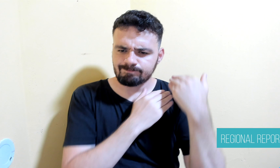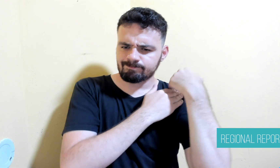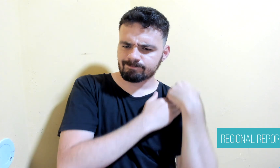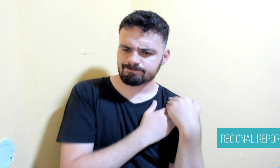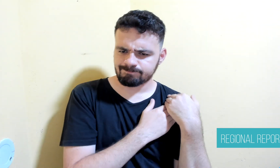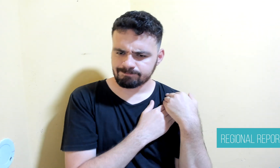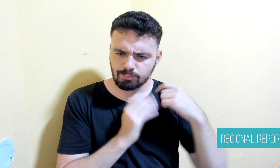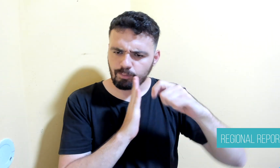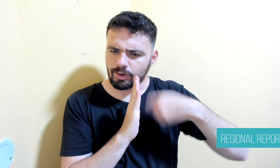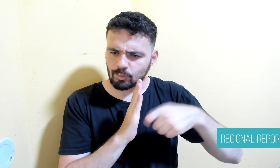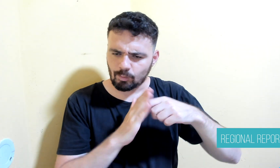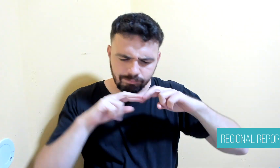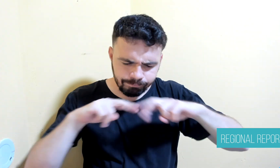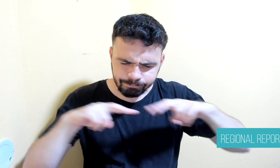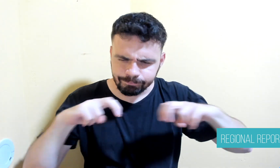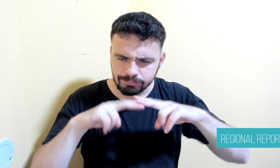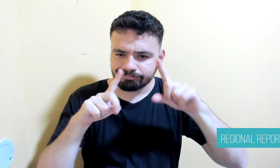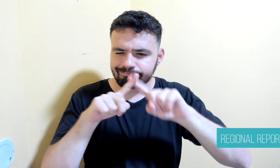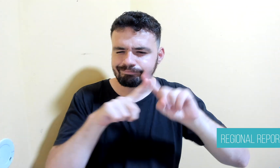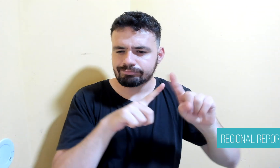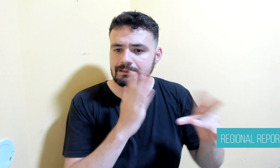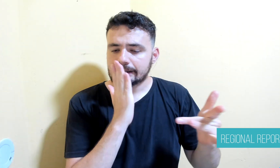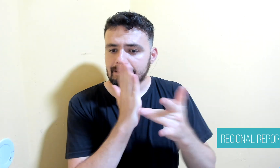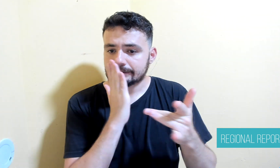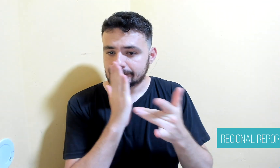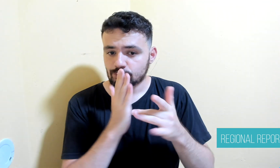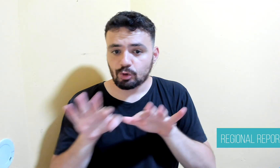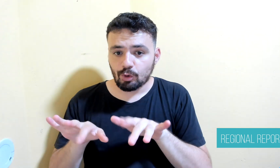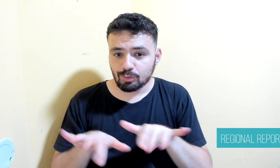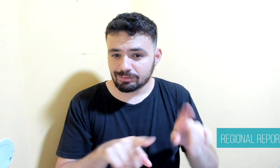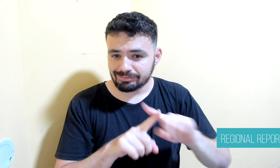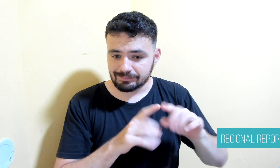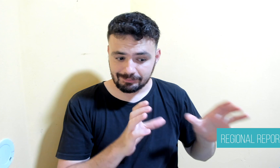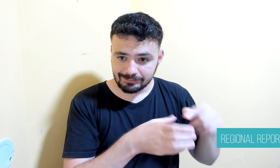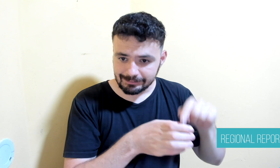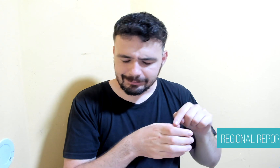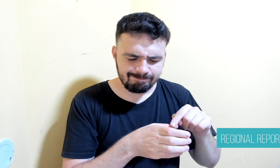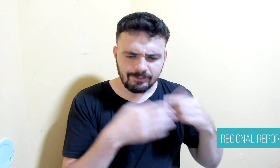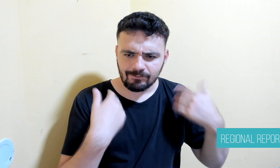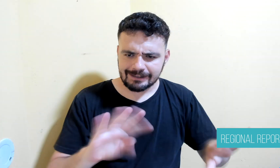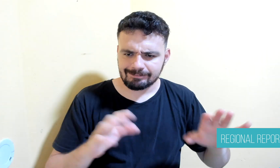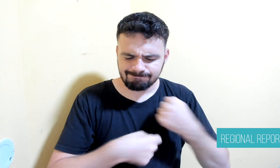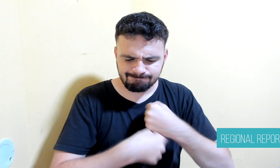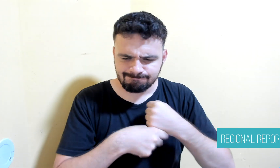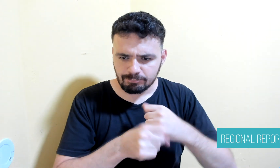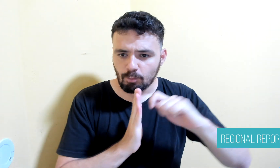for Blind and Deaf Children, began several years ago a project